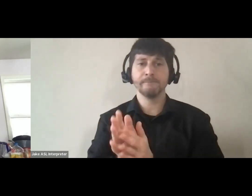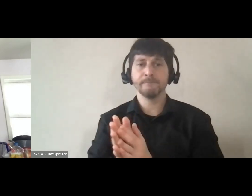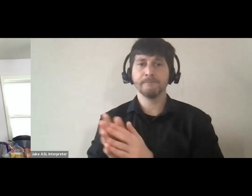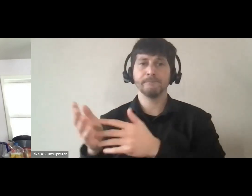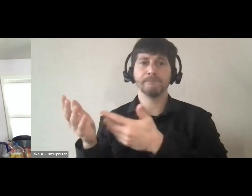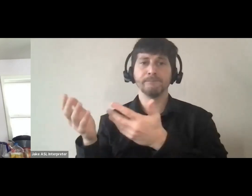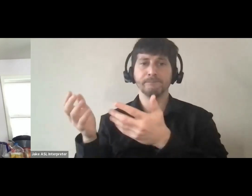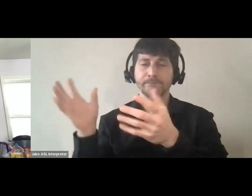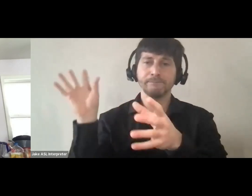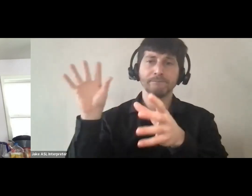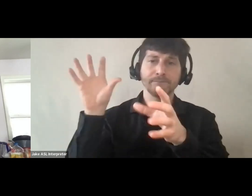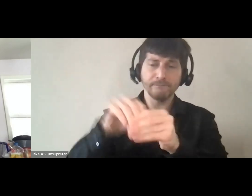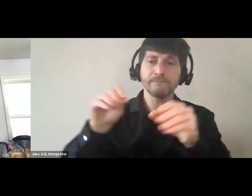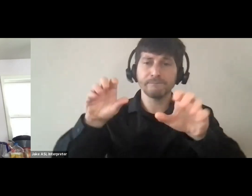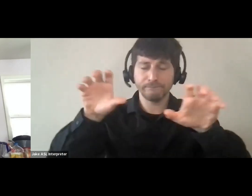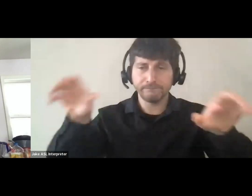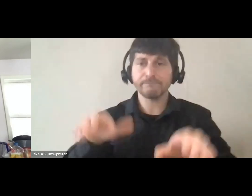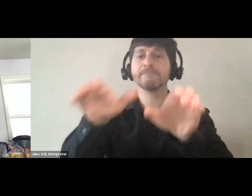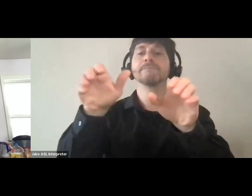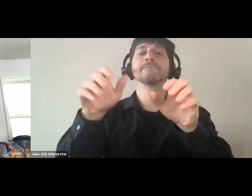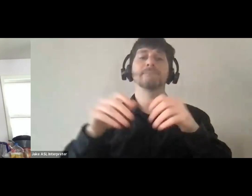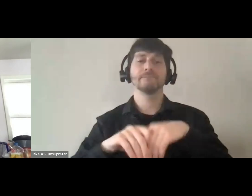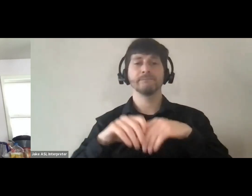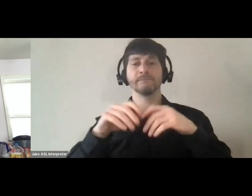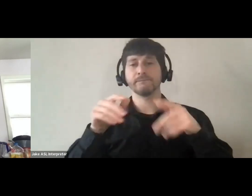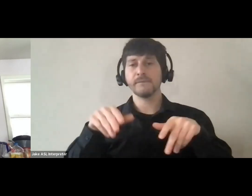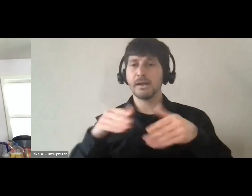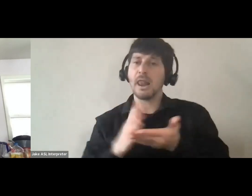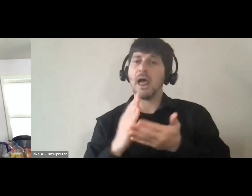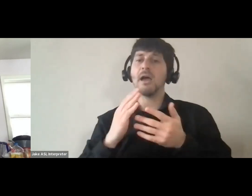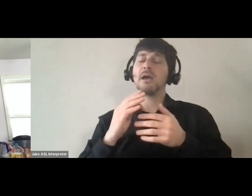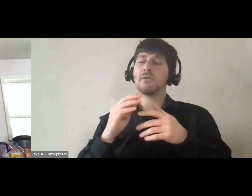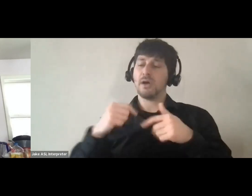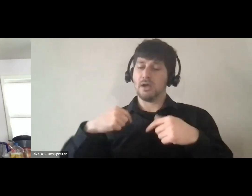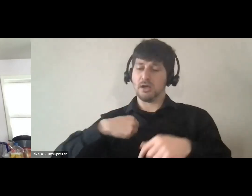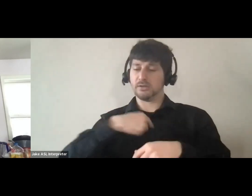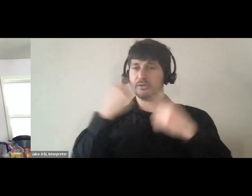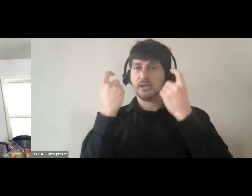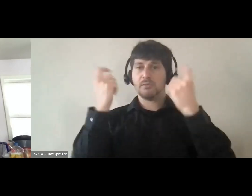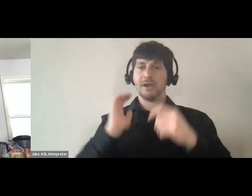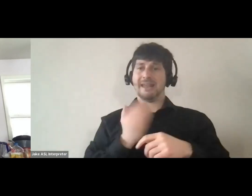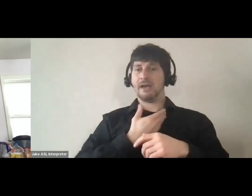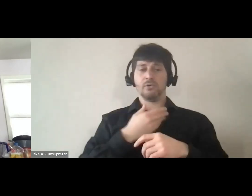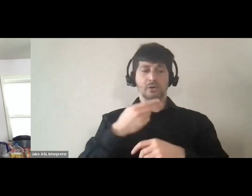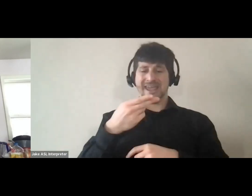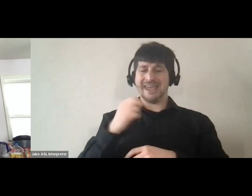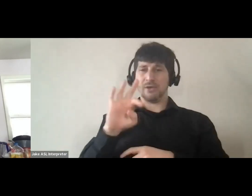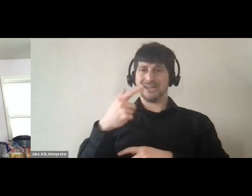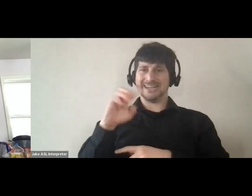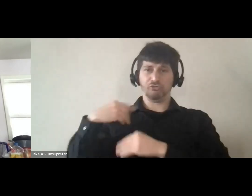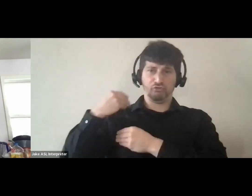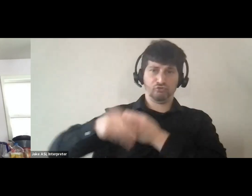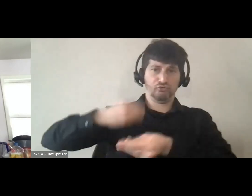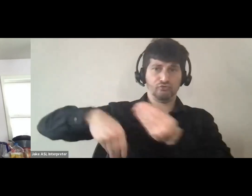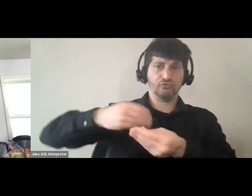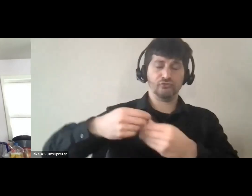Very, very few spaces until recently have really made an effort to help us participate.